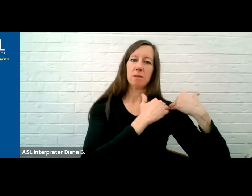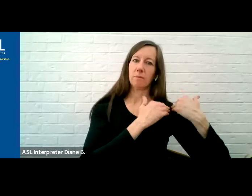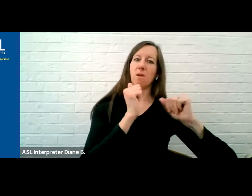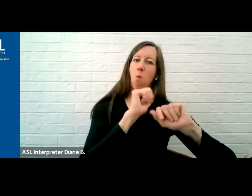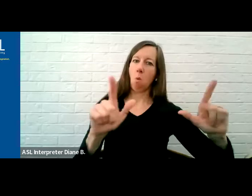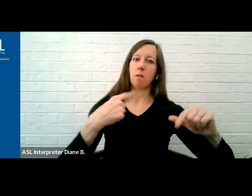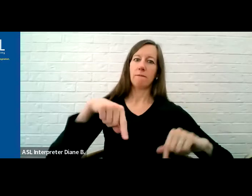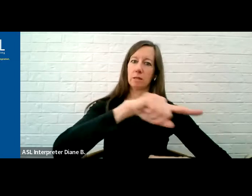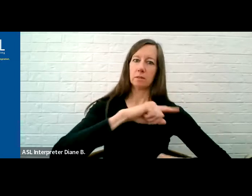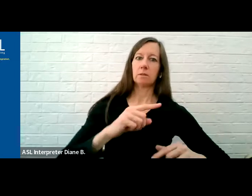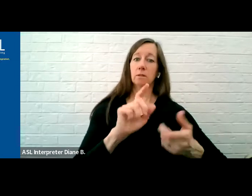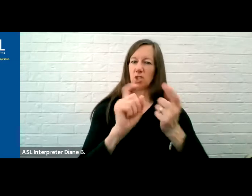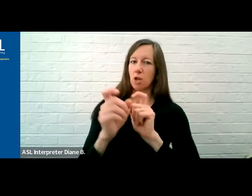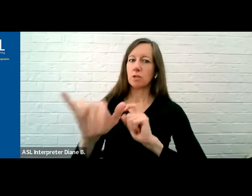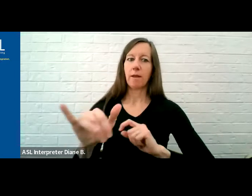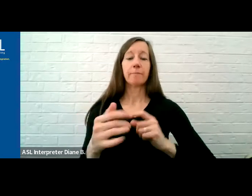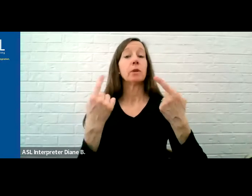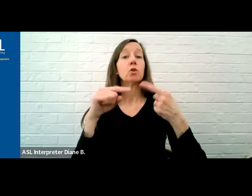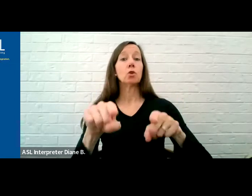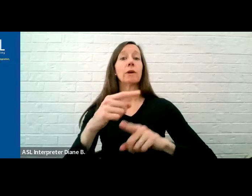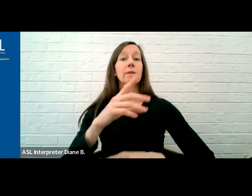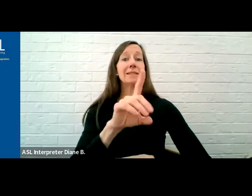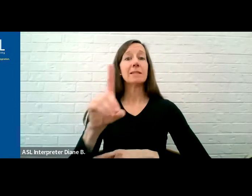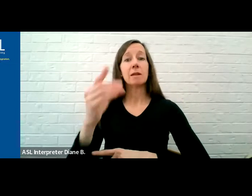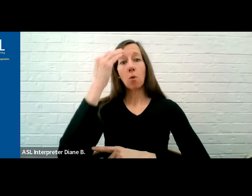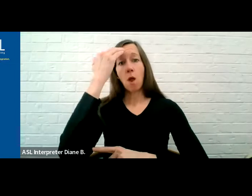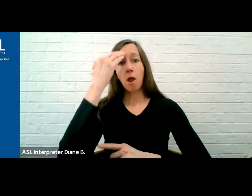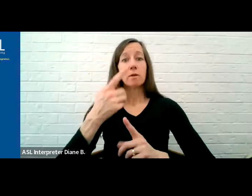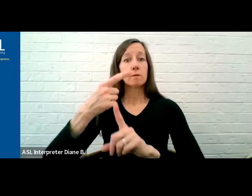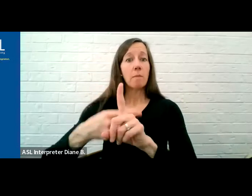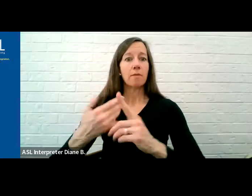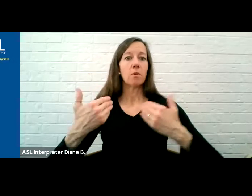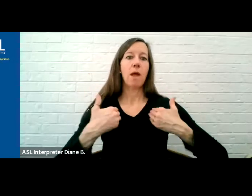Dd awareness month. We have been celebrating decades of progress for people with Iddd.